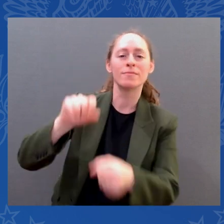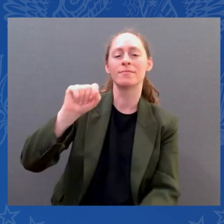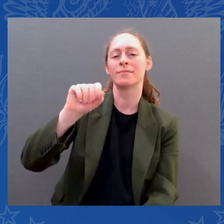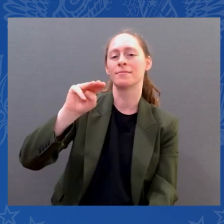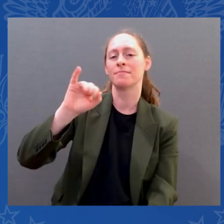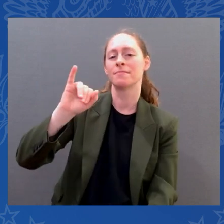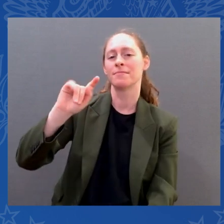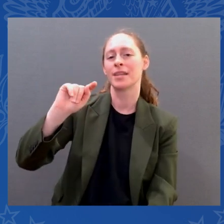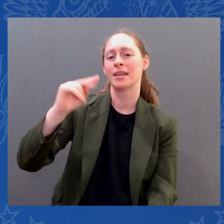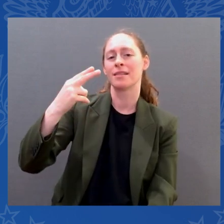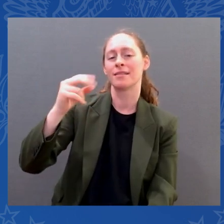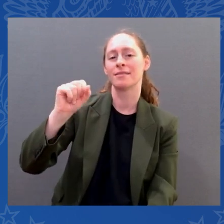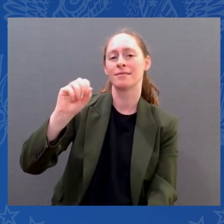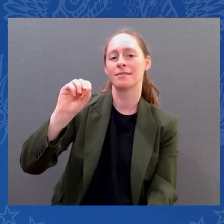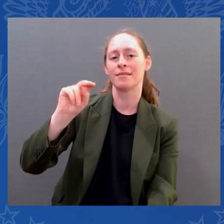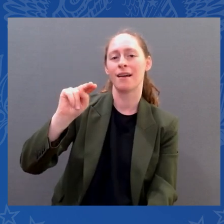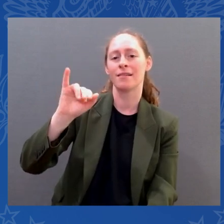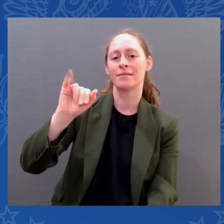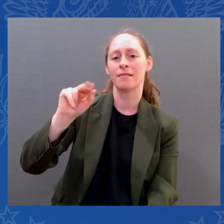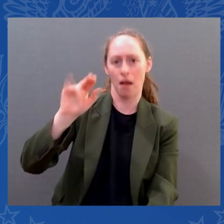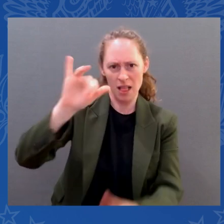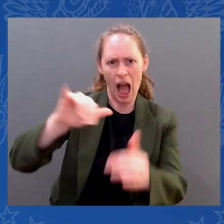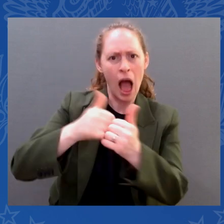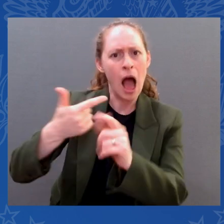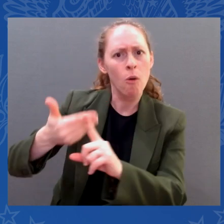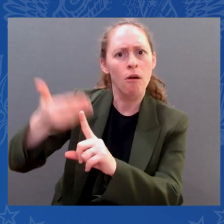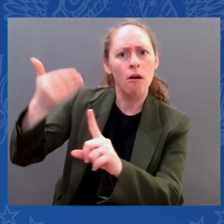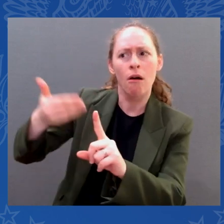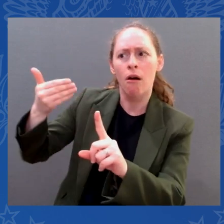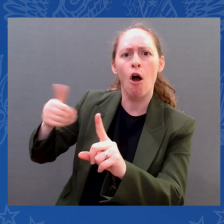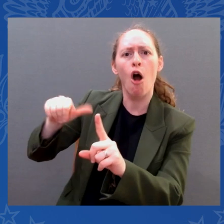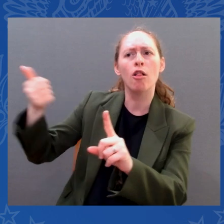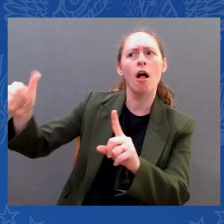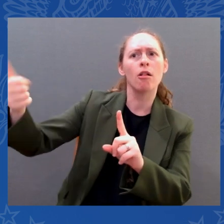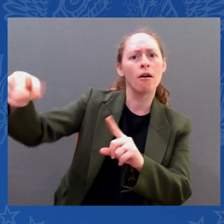And the fact of the matter is it's similar to the process